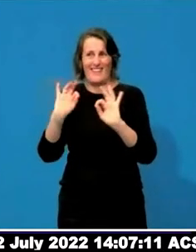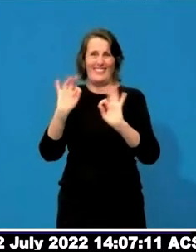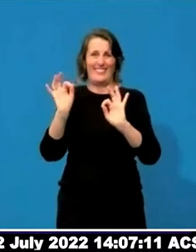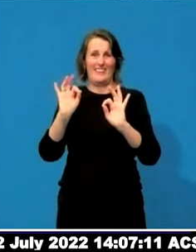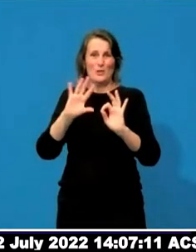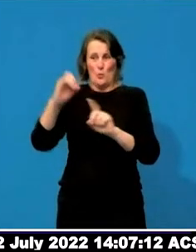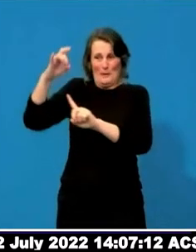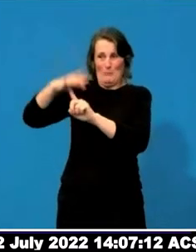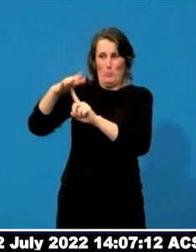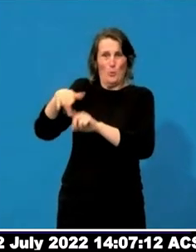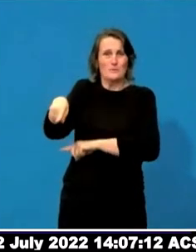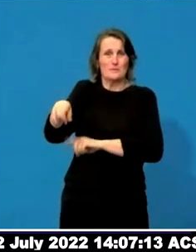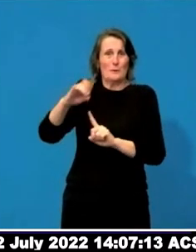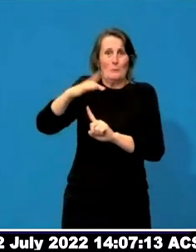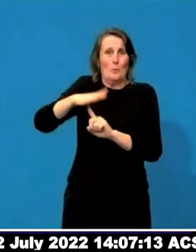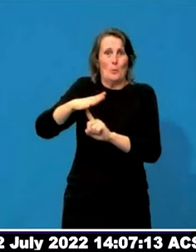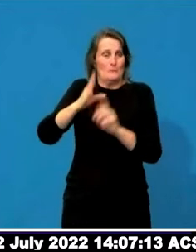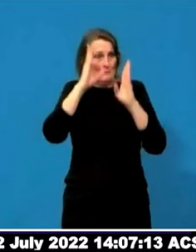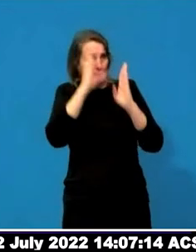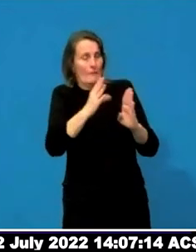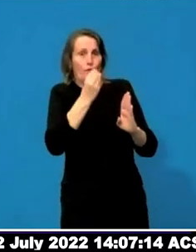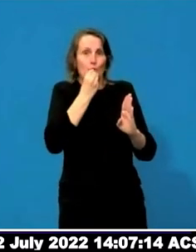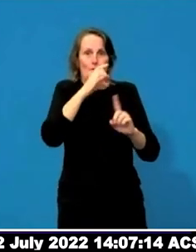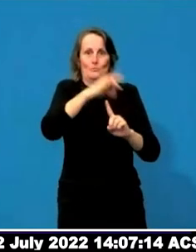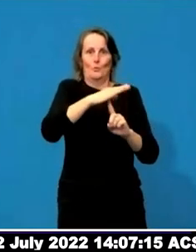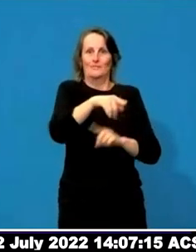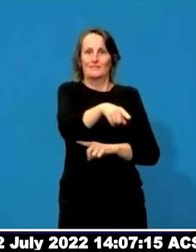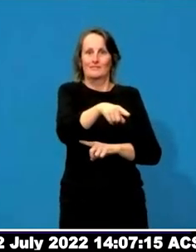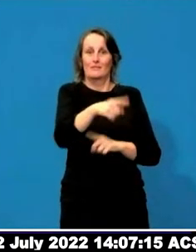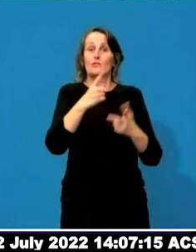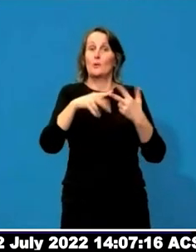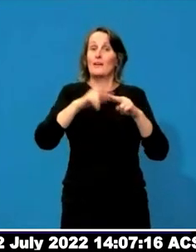I mean, I think if we could address poverty in remote communities,